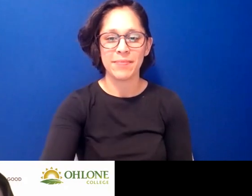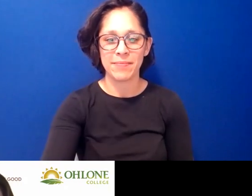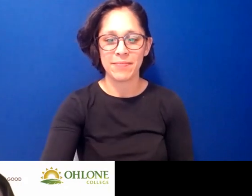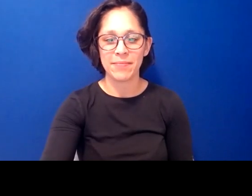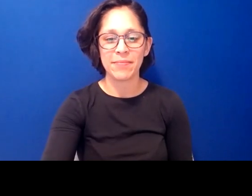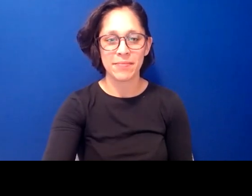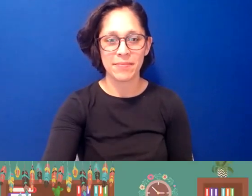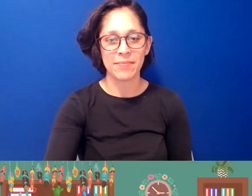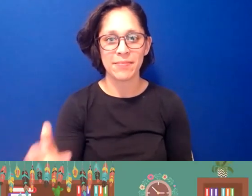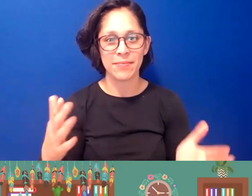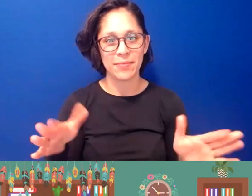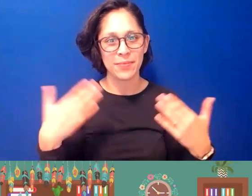Kyle Livie (he/him/his): we're very happy to have you here.